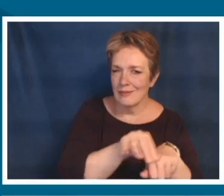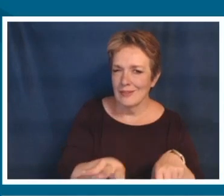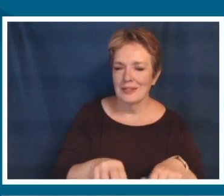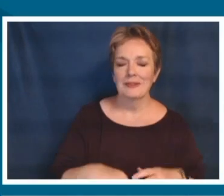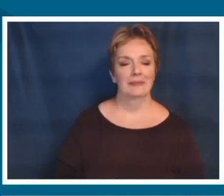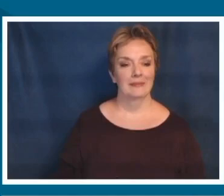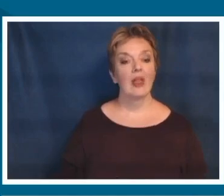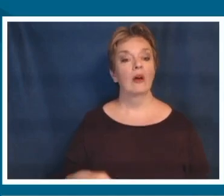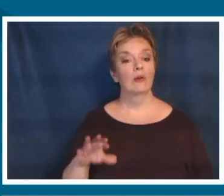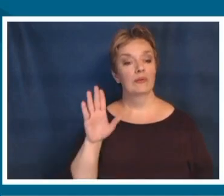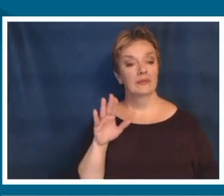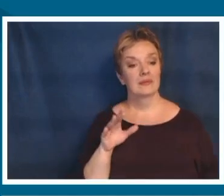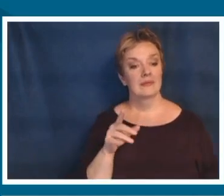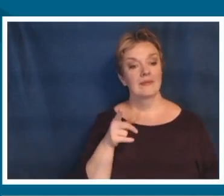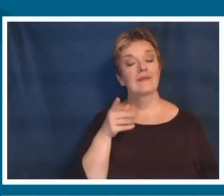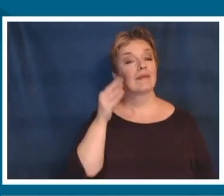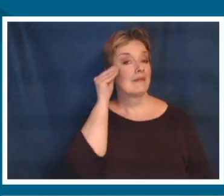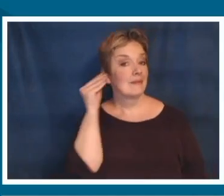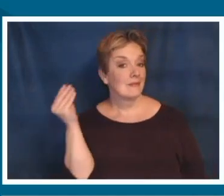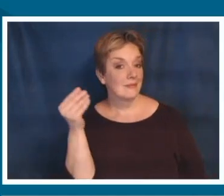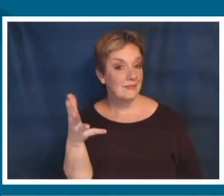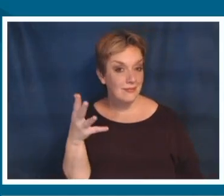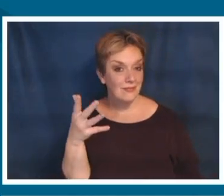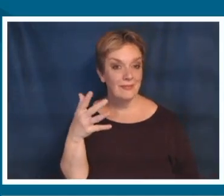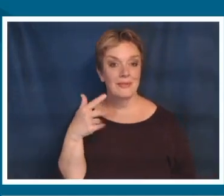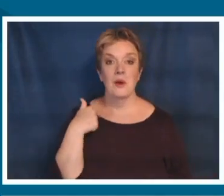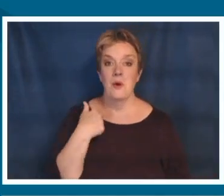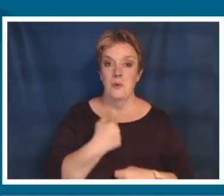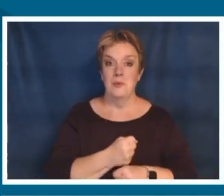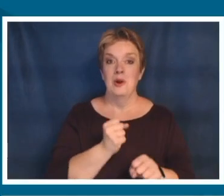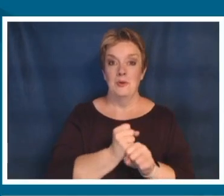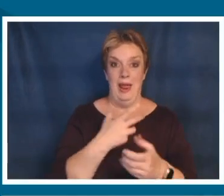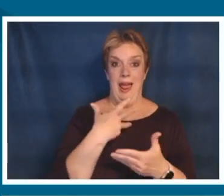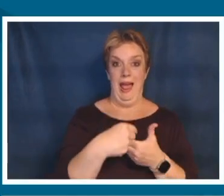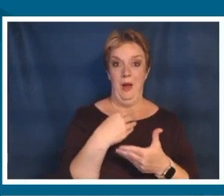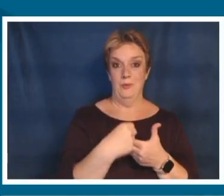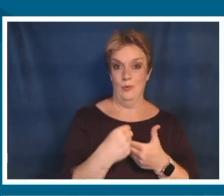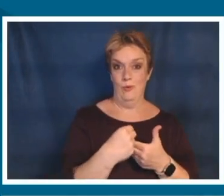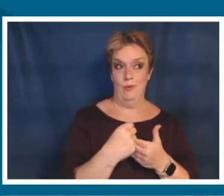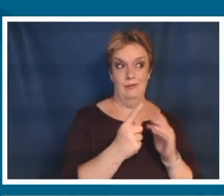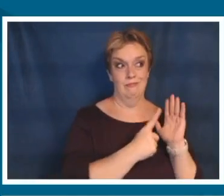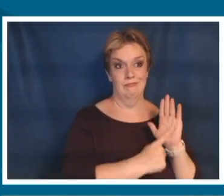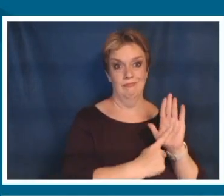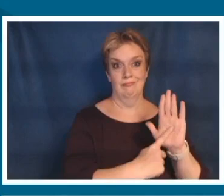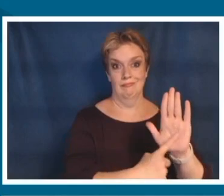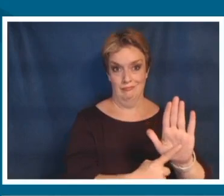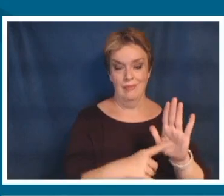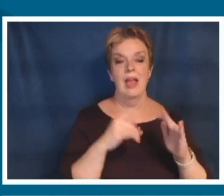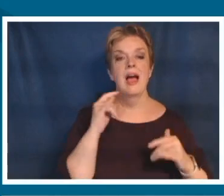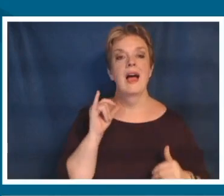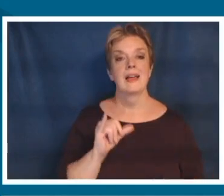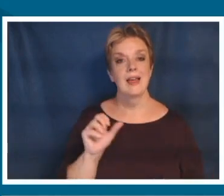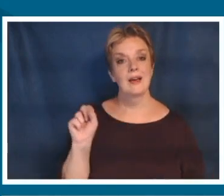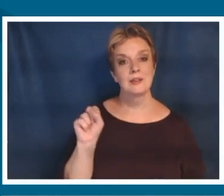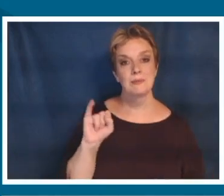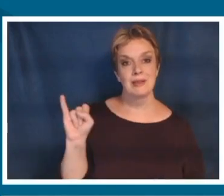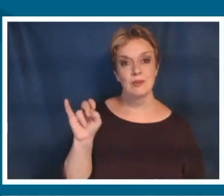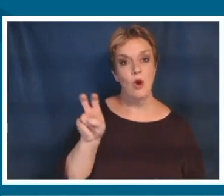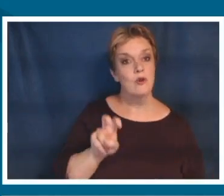actually rent we we created this outdoor version and now um the smithsonian traveling exhibit service does rent it